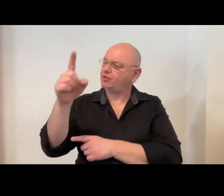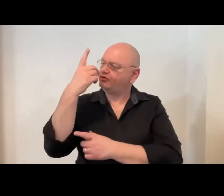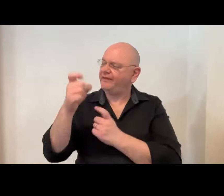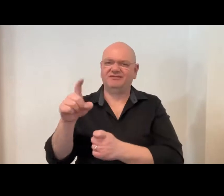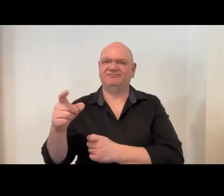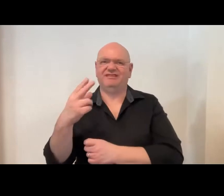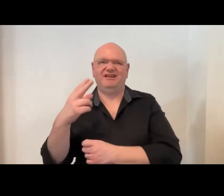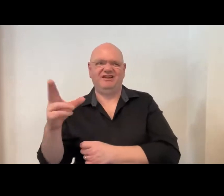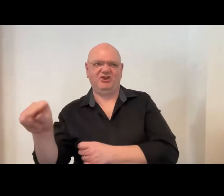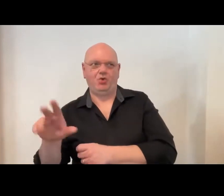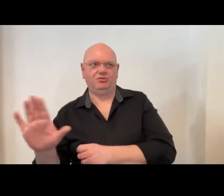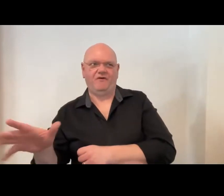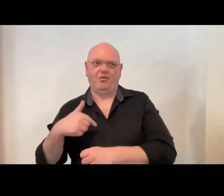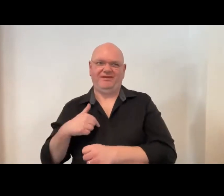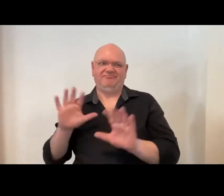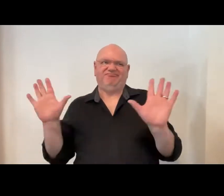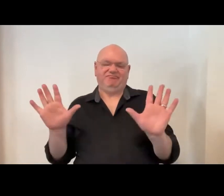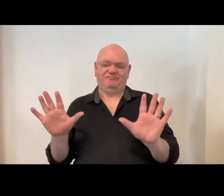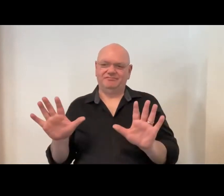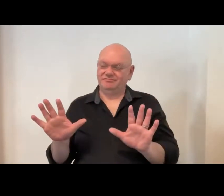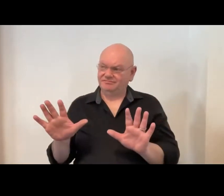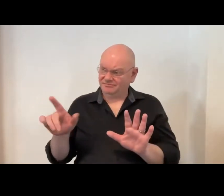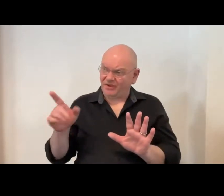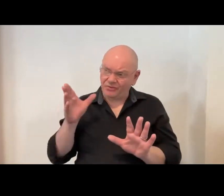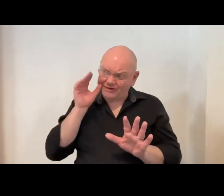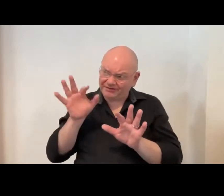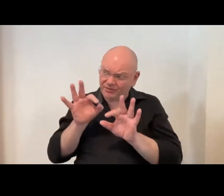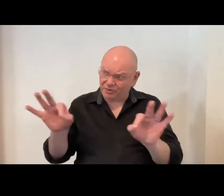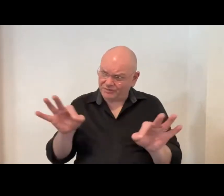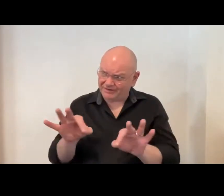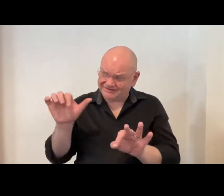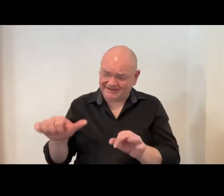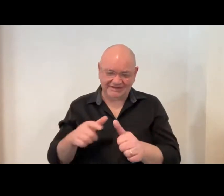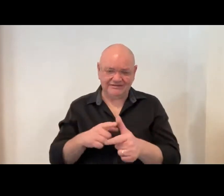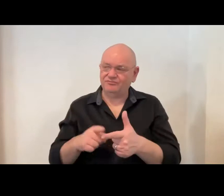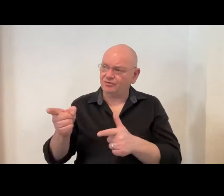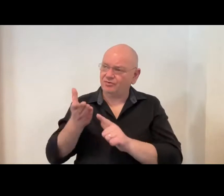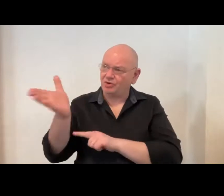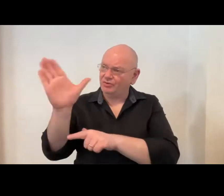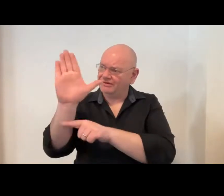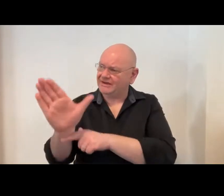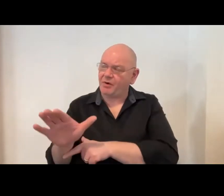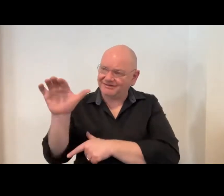on our own backs doing this. Like I mentioned, Sarah and I are a female-led organisation, that was tough, you know.